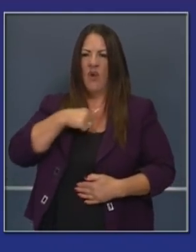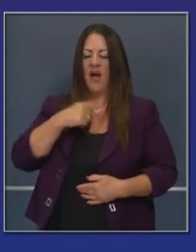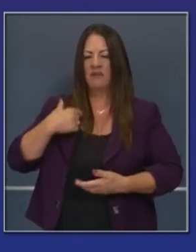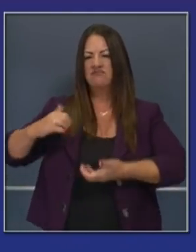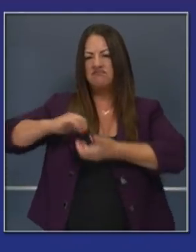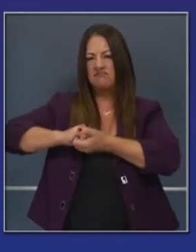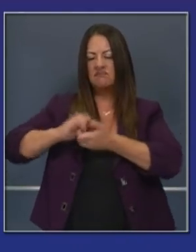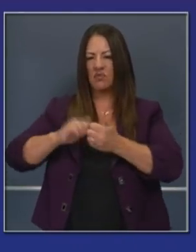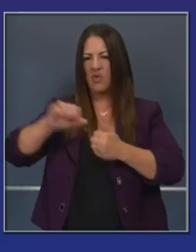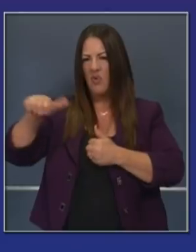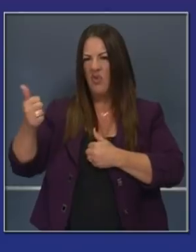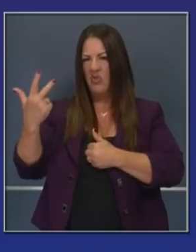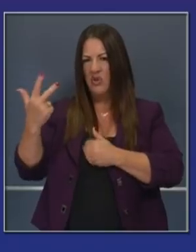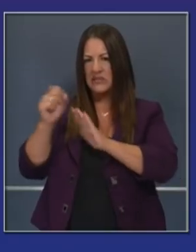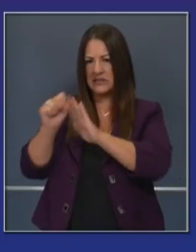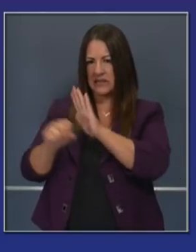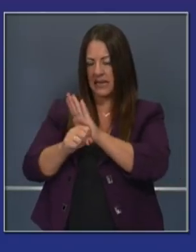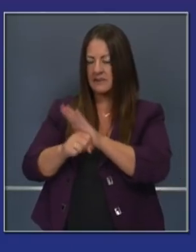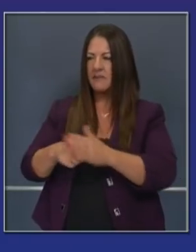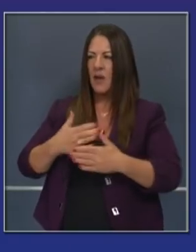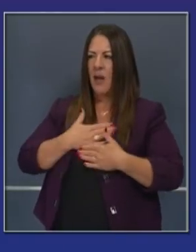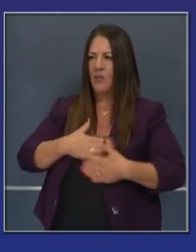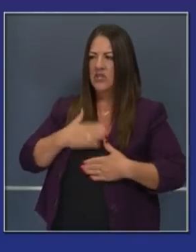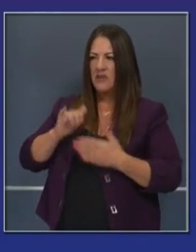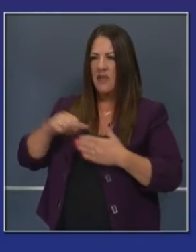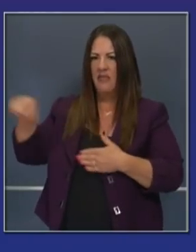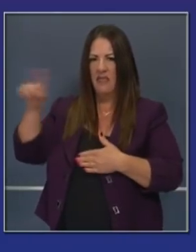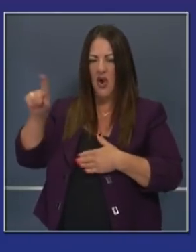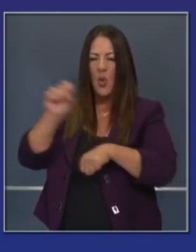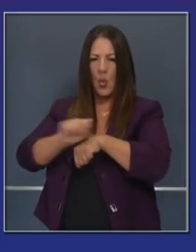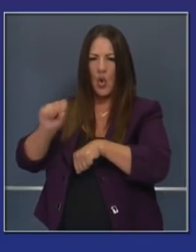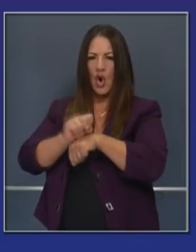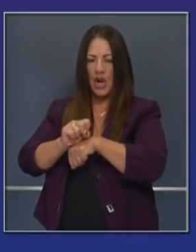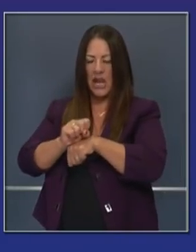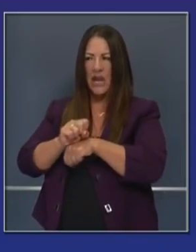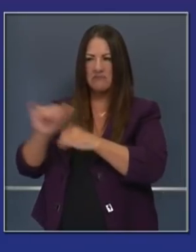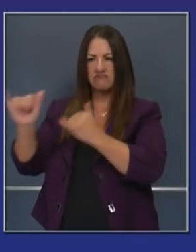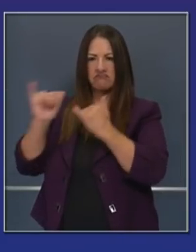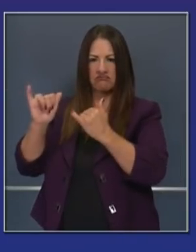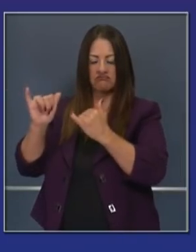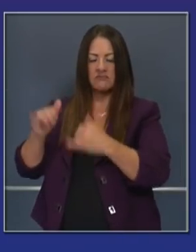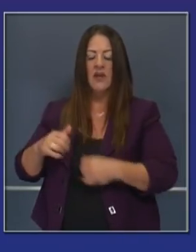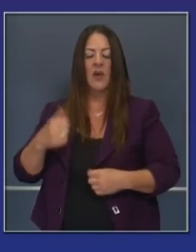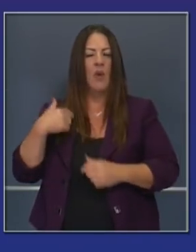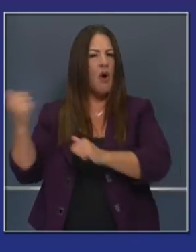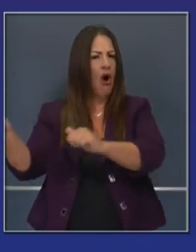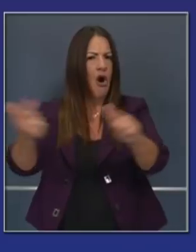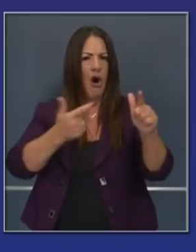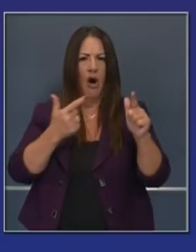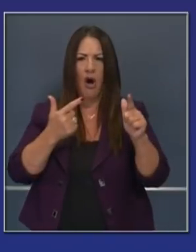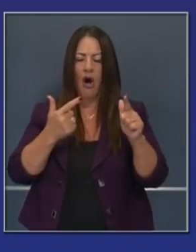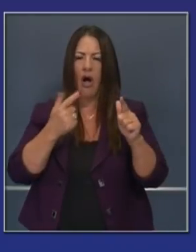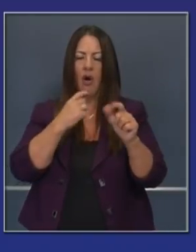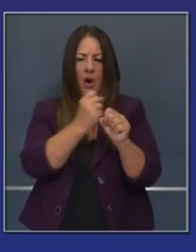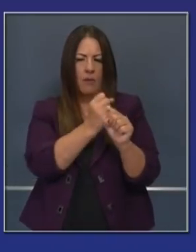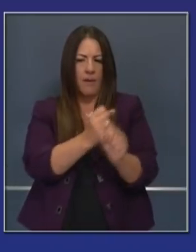GROUP. WE ARE REALLY PROUD OF THAT, PROUD OF THIS PARTNERSHIP. PROUD OF THE GOVERNORS AND THE WORK THEY ARE DOING IN THIS